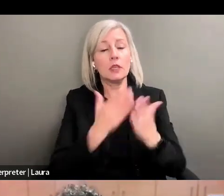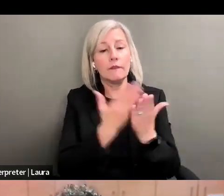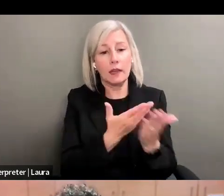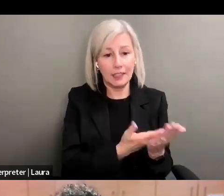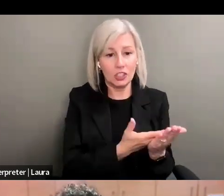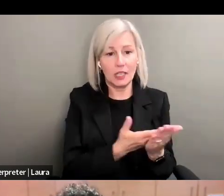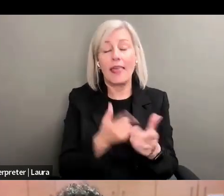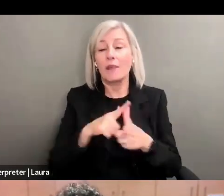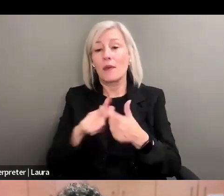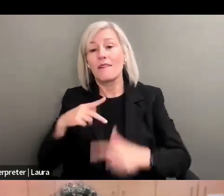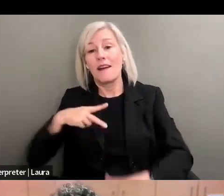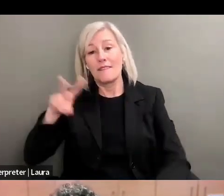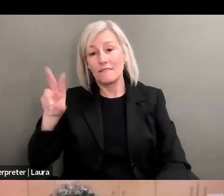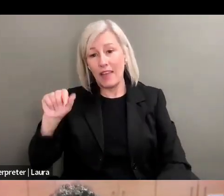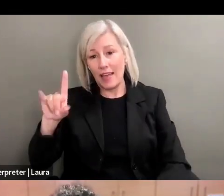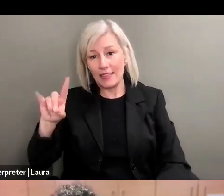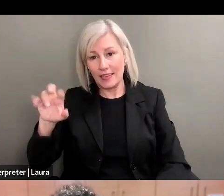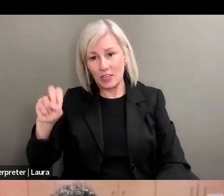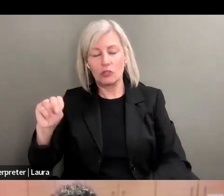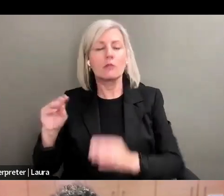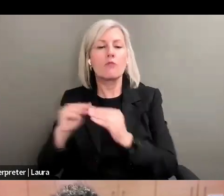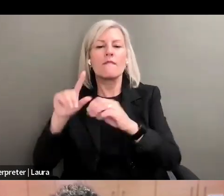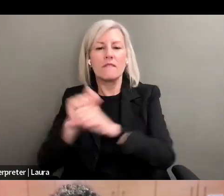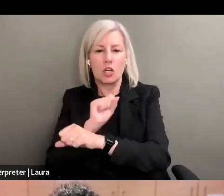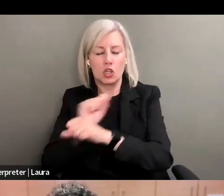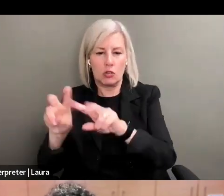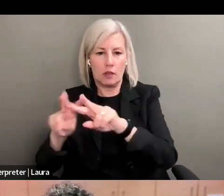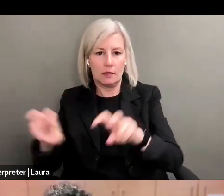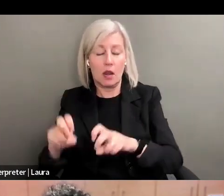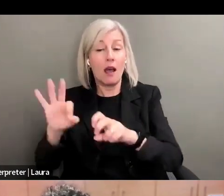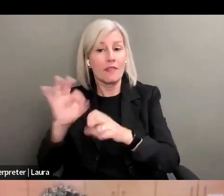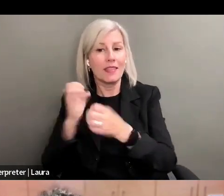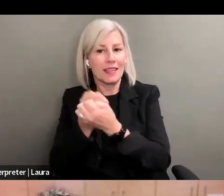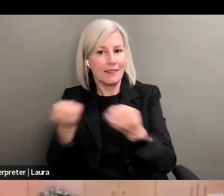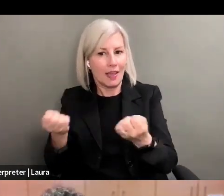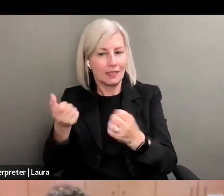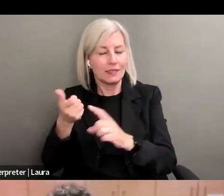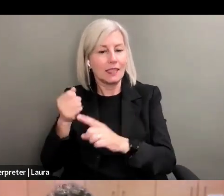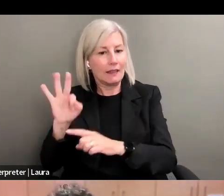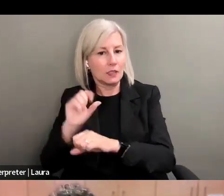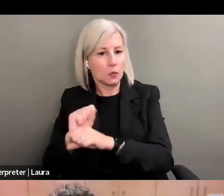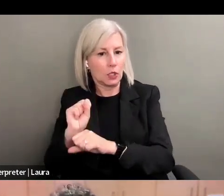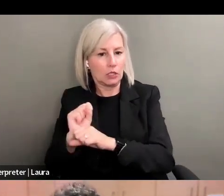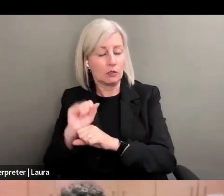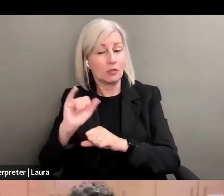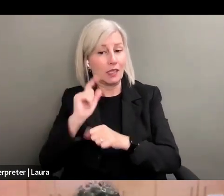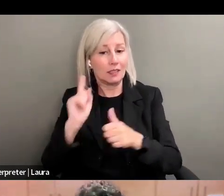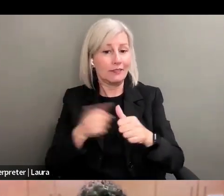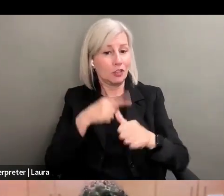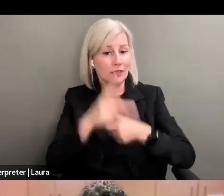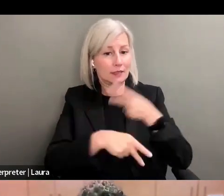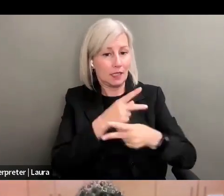validation which is more of a functional assessment of the devices working. So that's the first type of information it can provide.